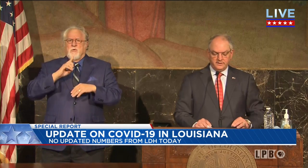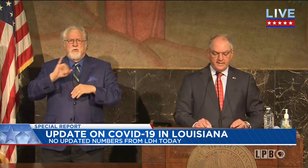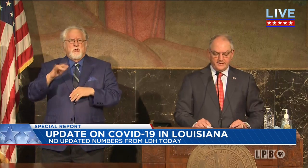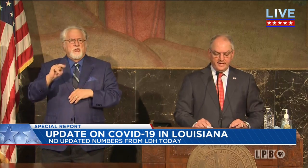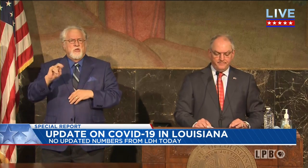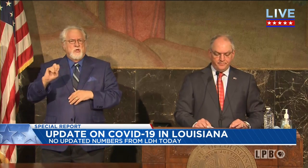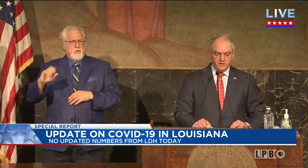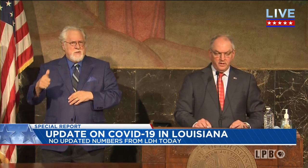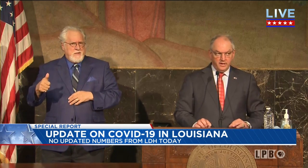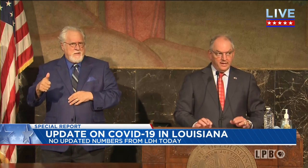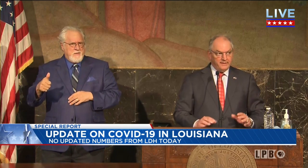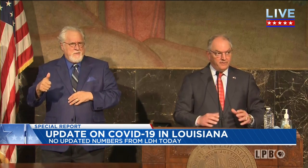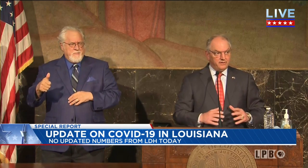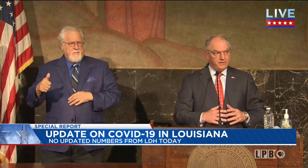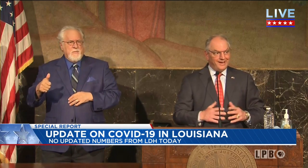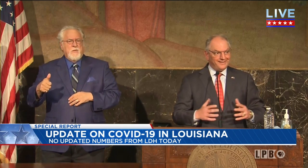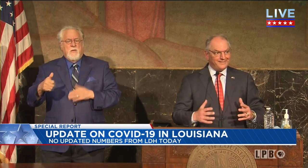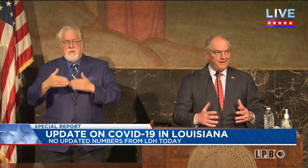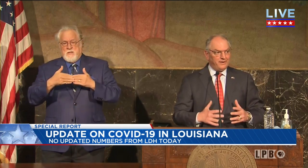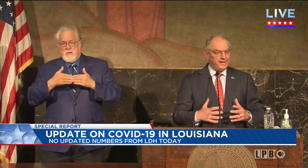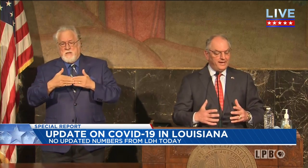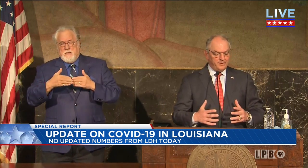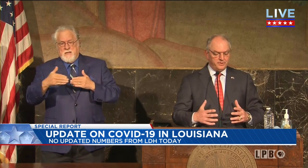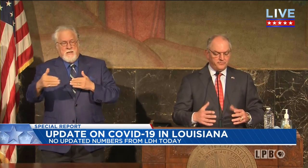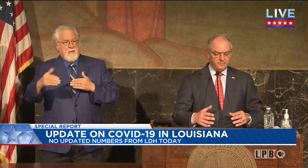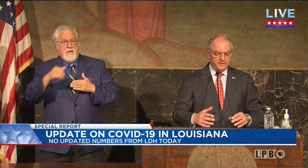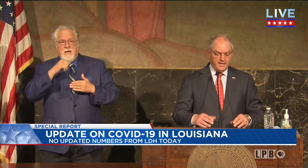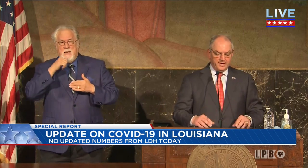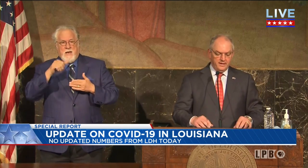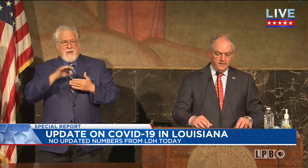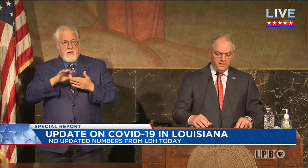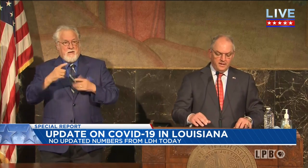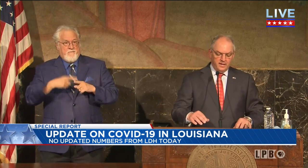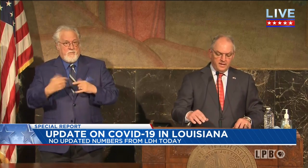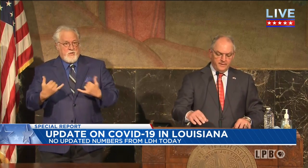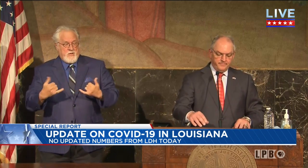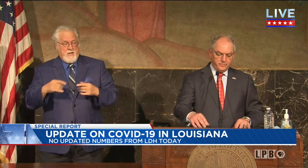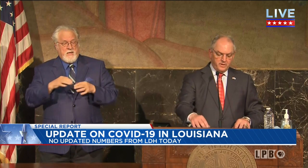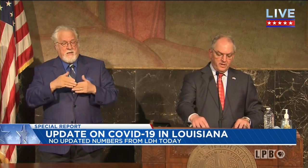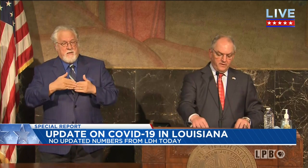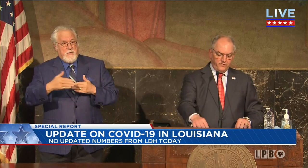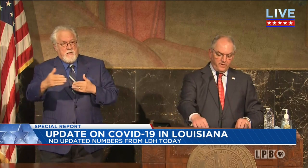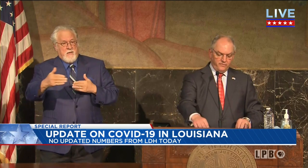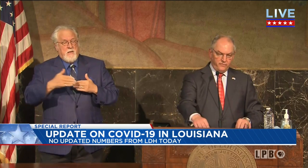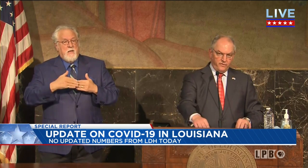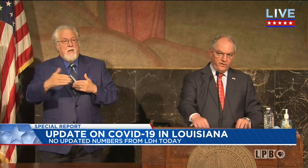AND SO WE WANT TO DISCLOSE THAT AS SOON AS POSSIBLE. WE LAST SPOKE JUNE THE 10th.